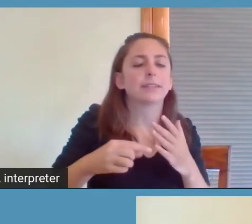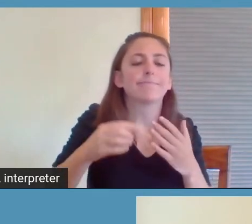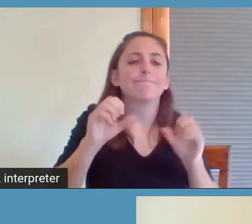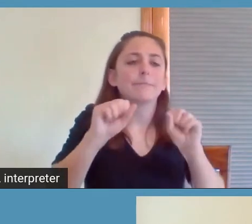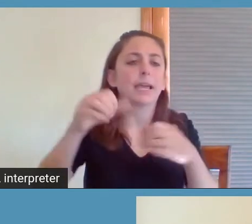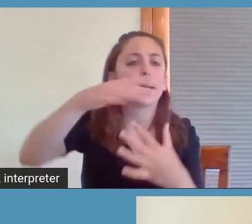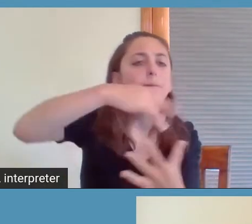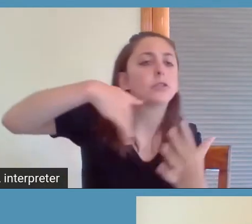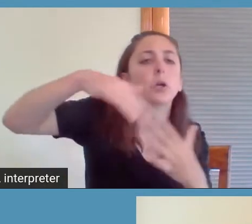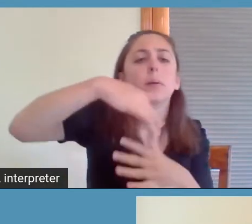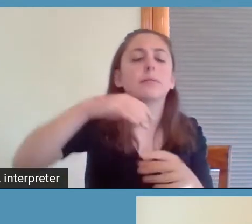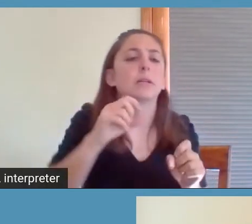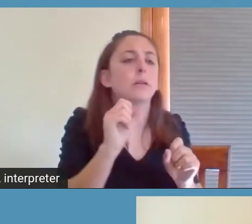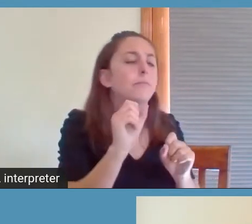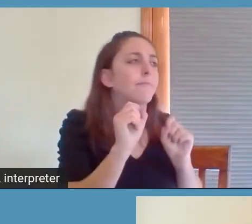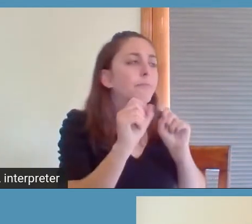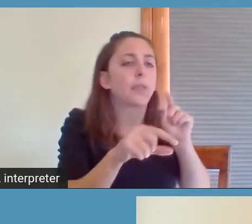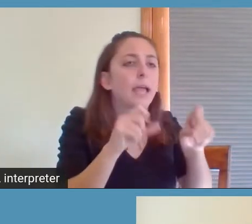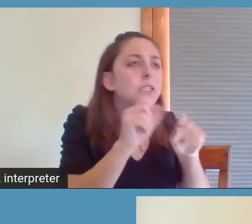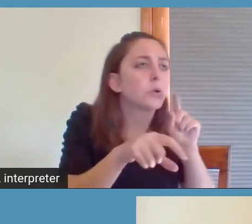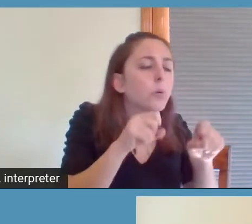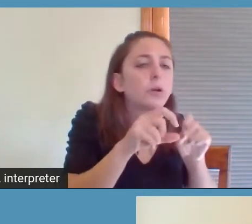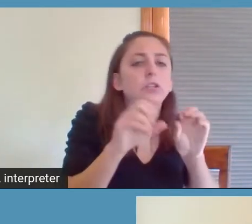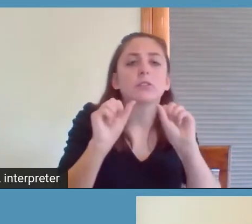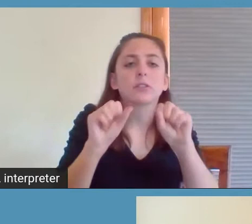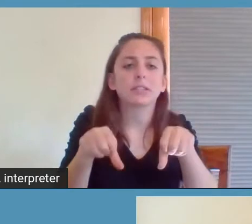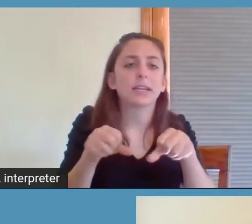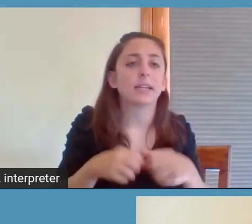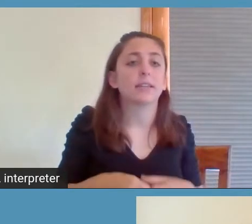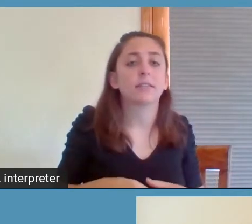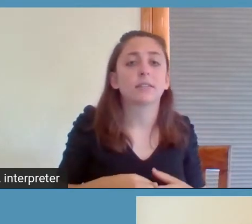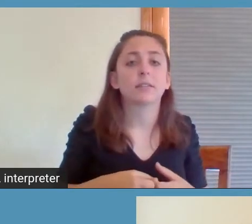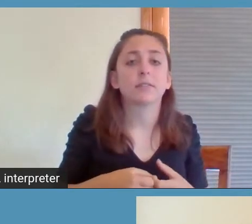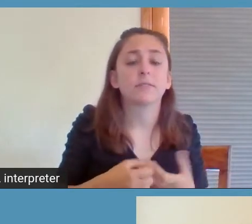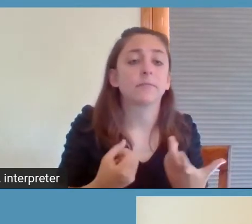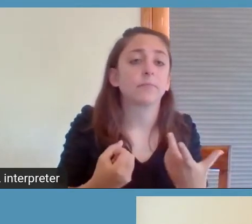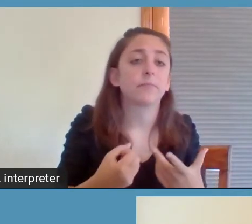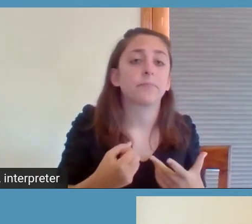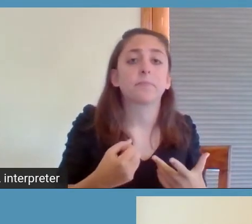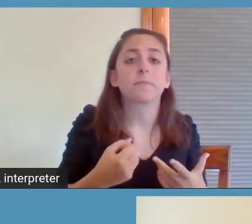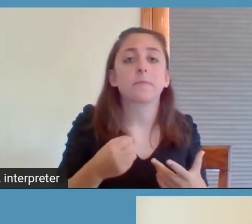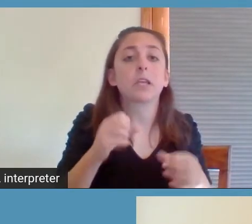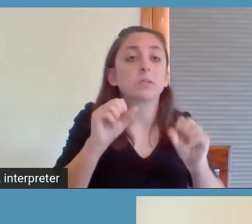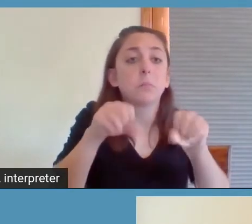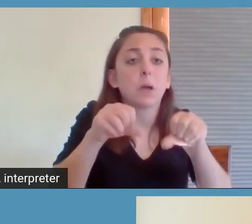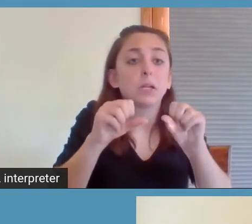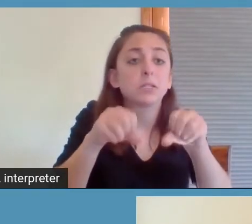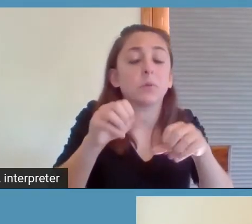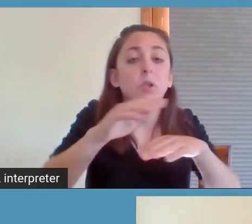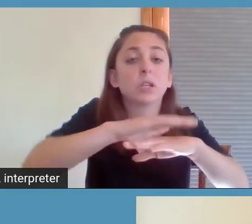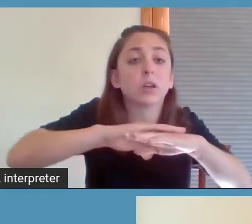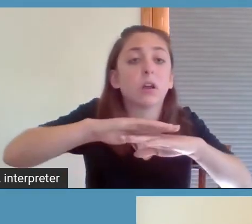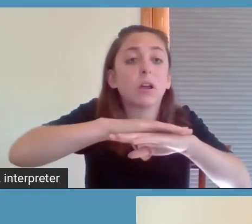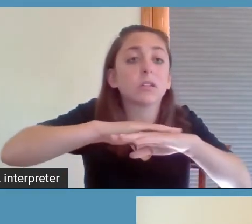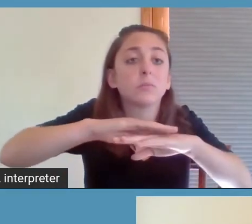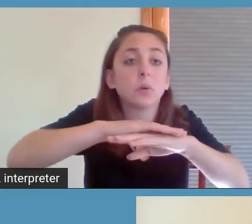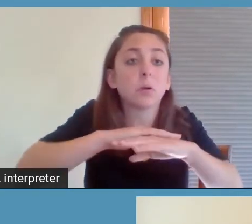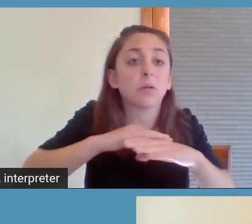possible in that in that platform uh interactivity the matrix does it allow for that second life like